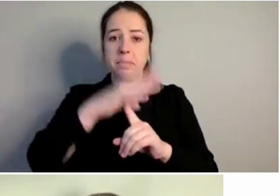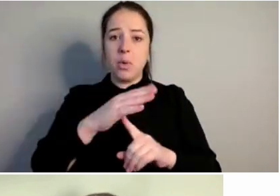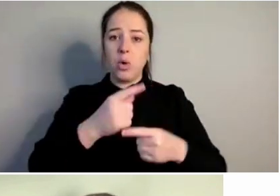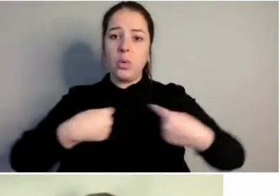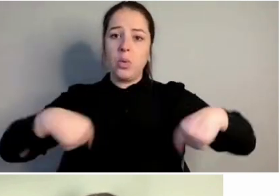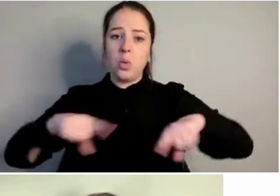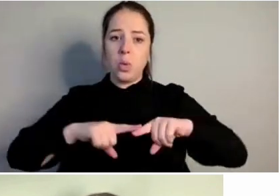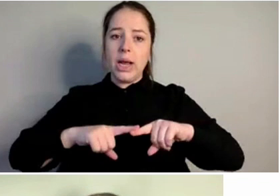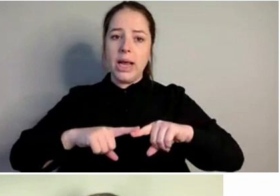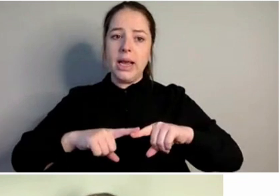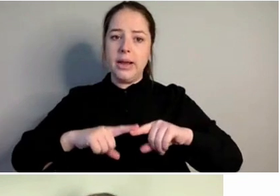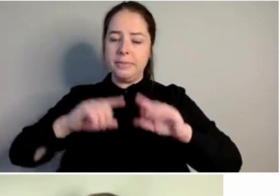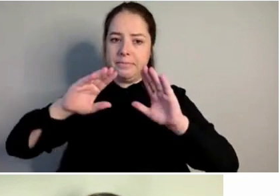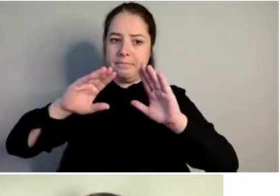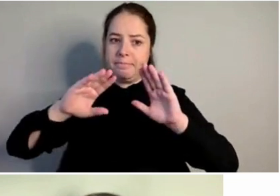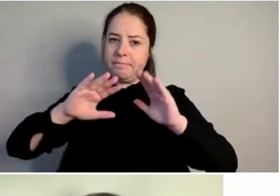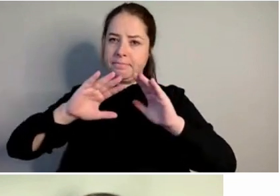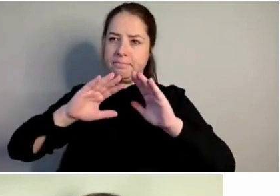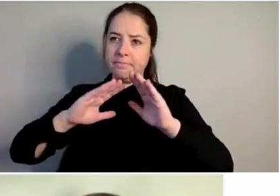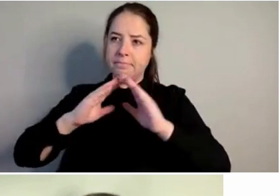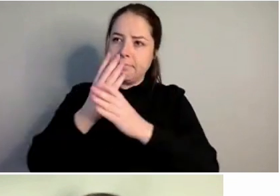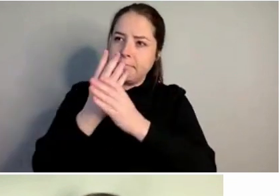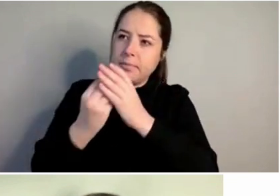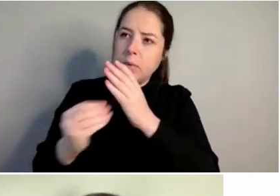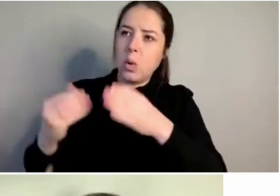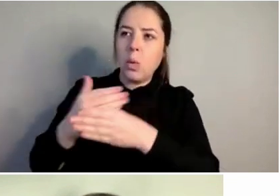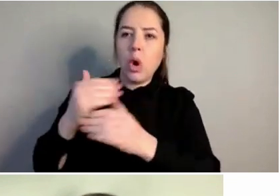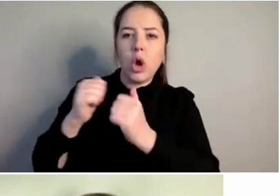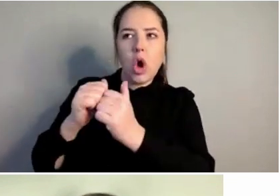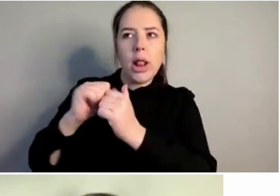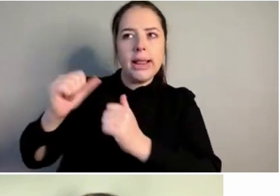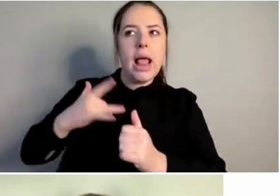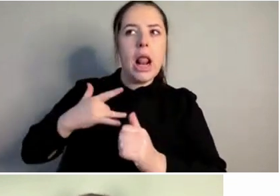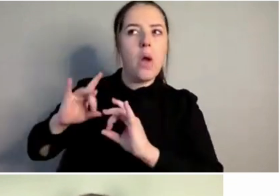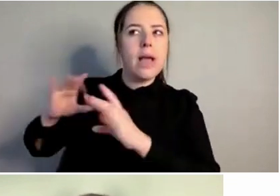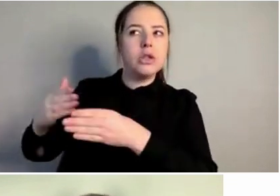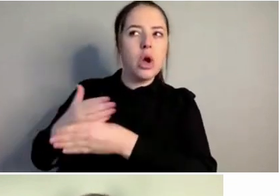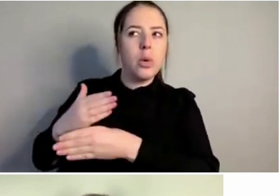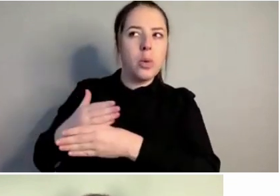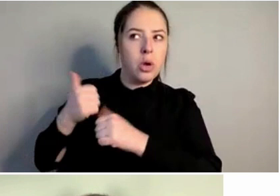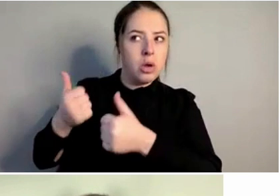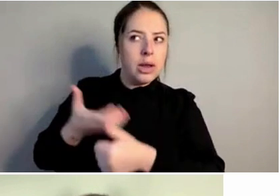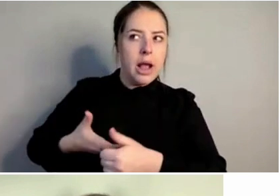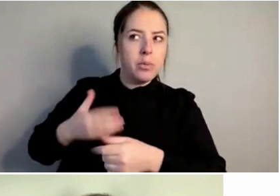in our work colleagues' lives outside of work for as long as we feel comfortable to talk about that